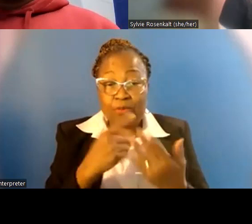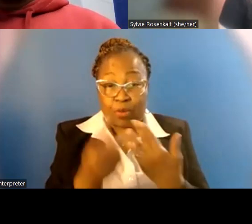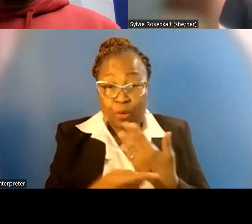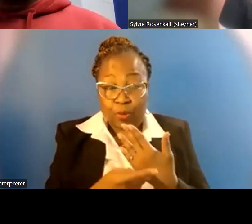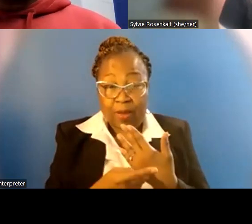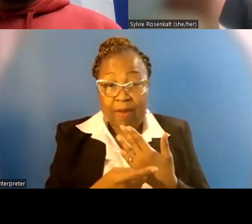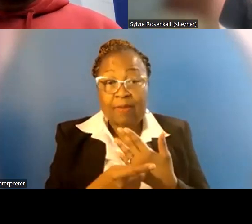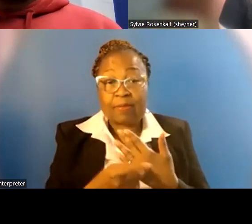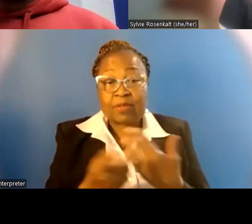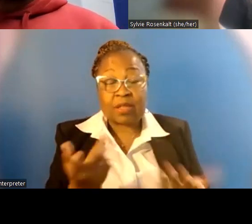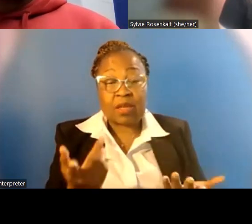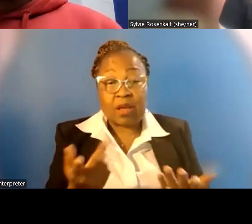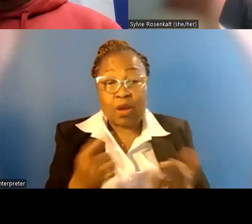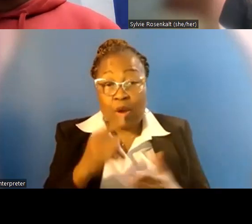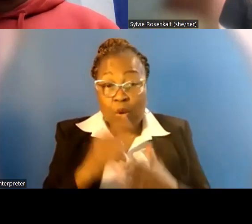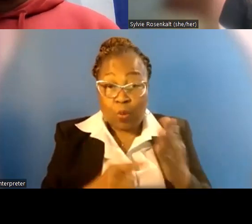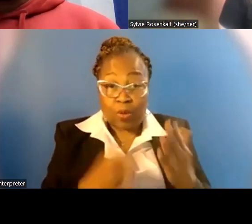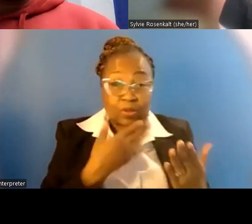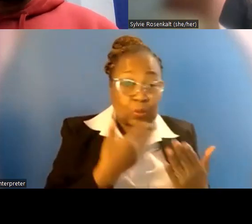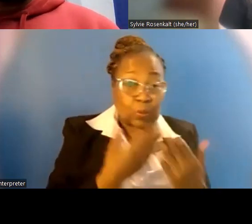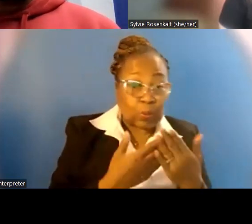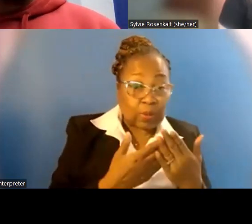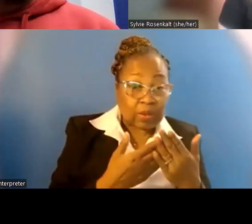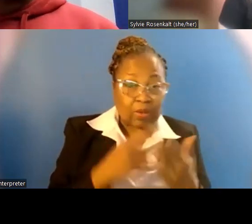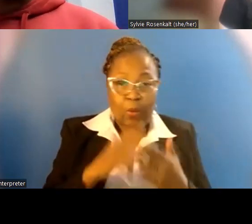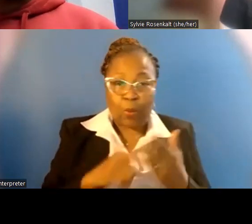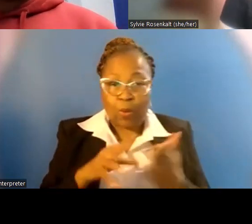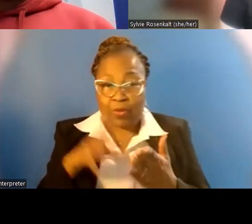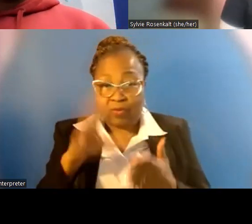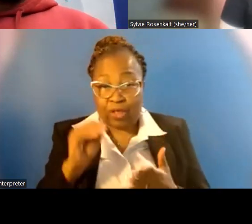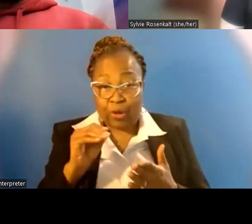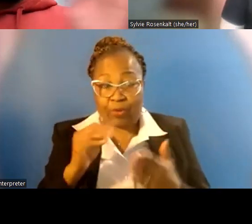what's gone well and what we've learned. So thank you all and we'll see you very soon.